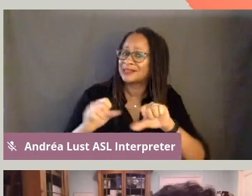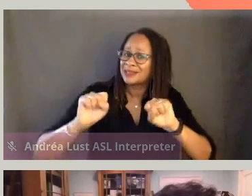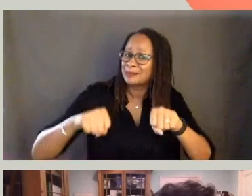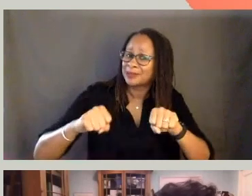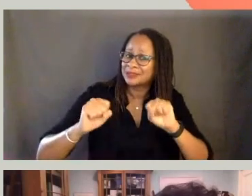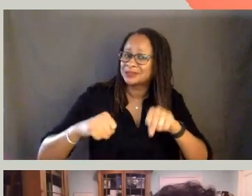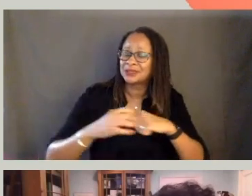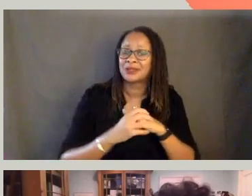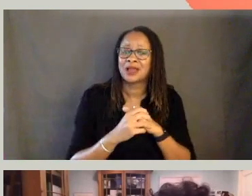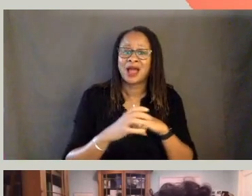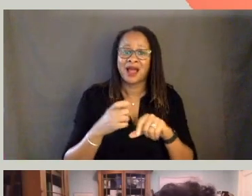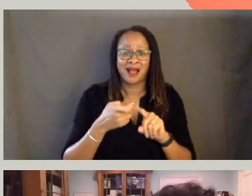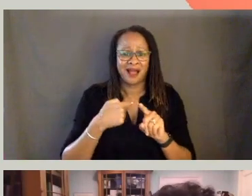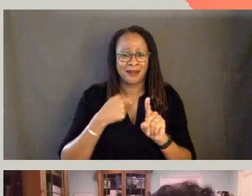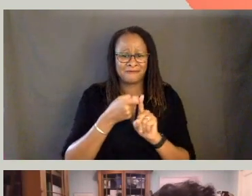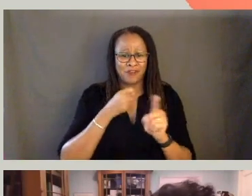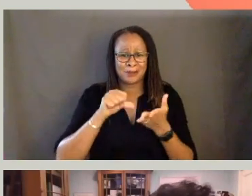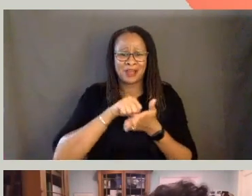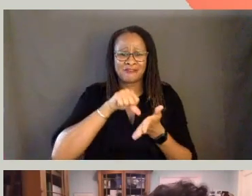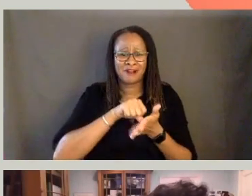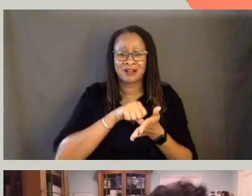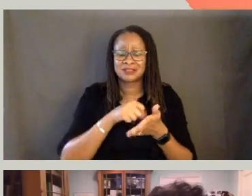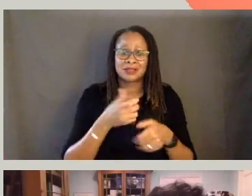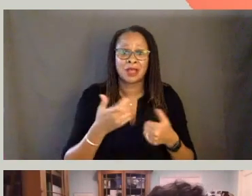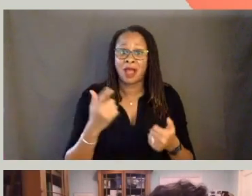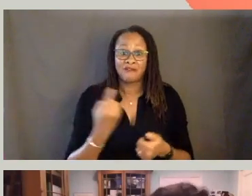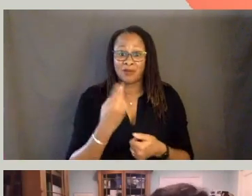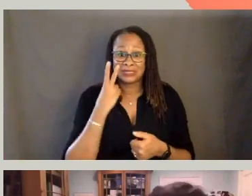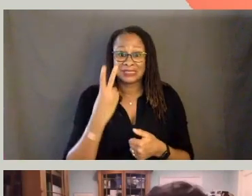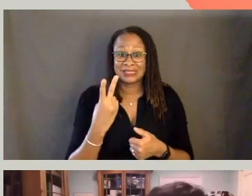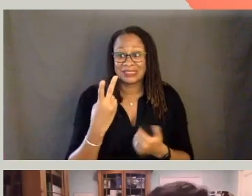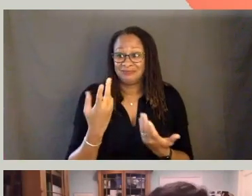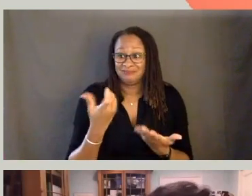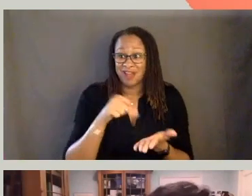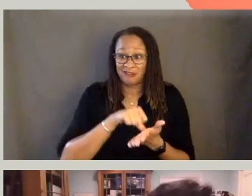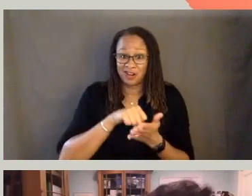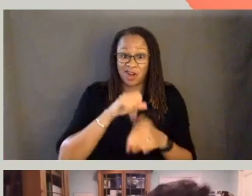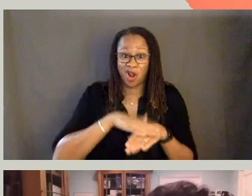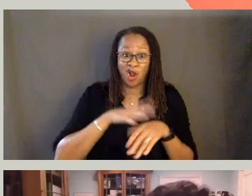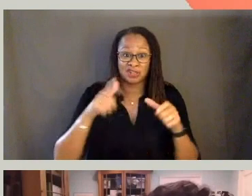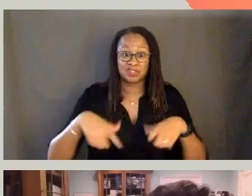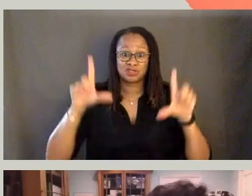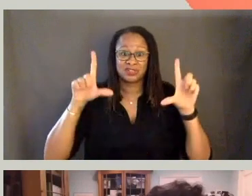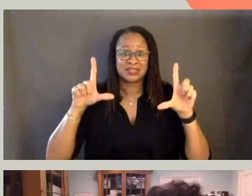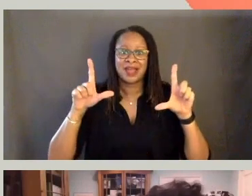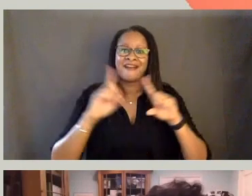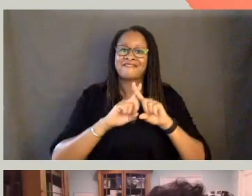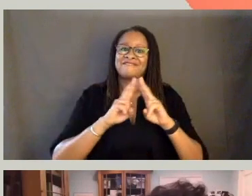I'm from Iran, I've met Iranian I've ever seen on a screen has been something very different than me